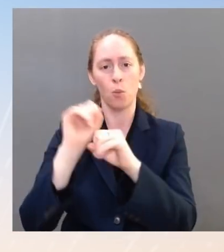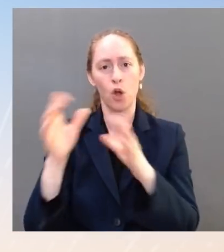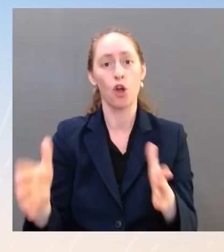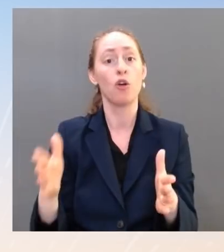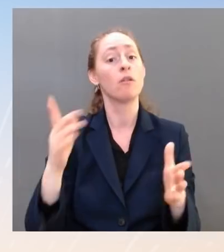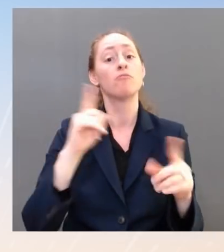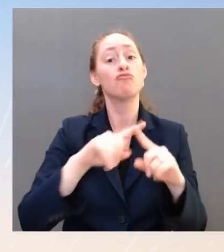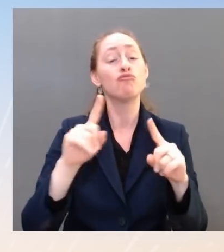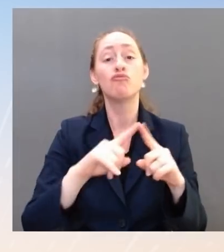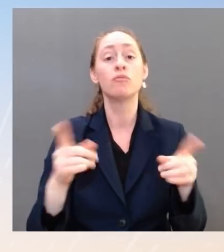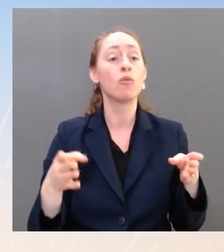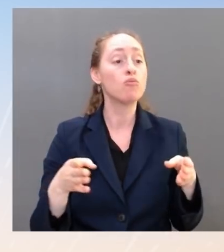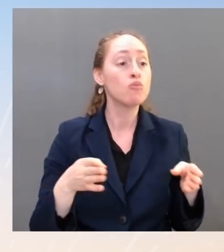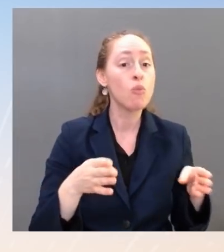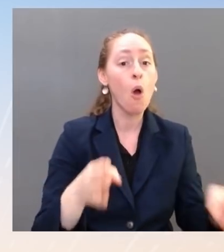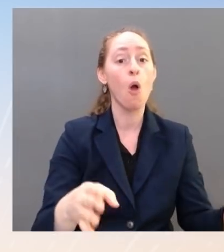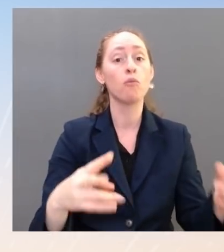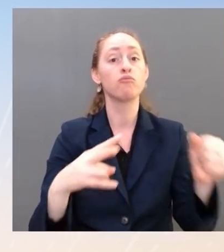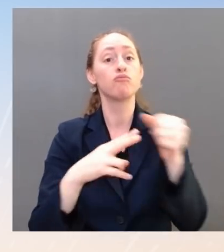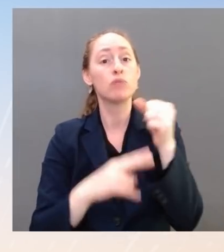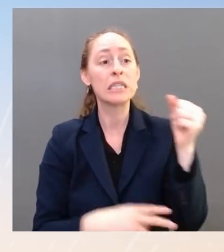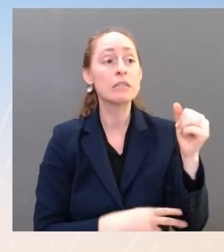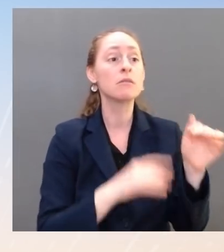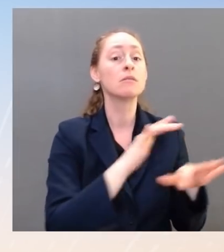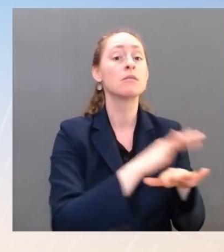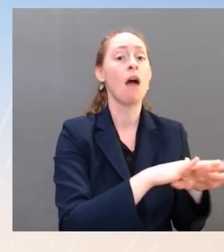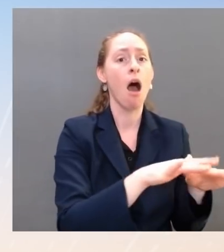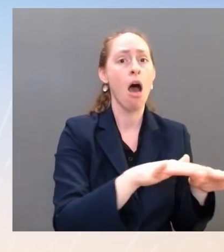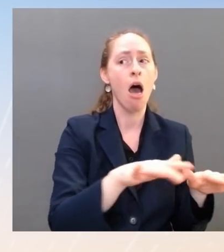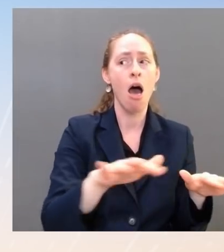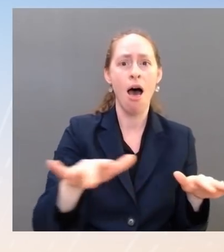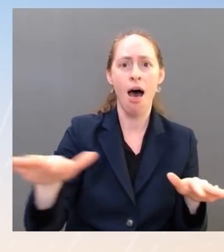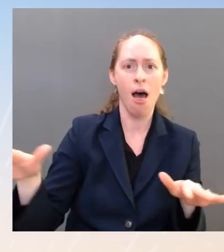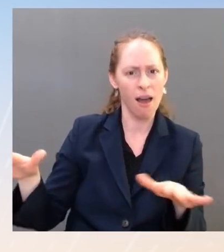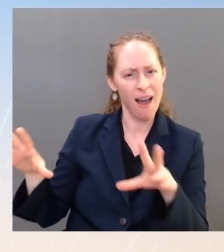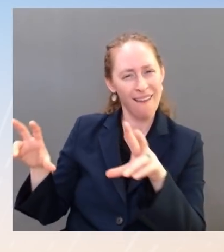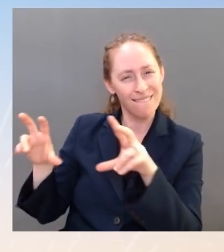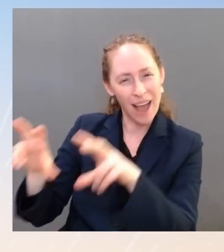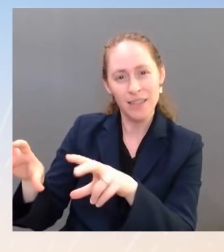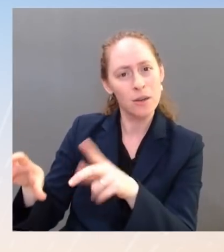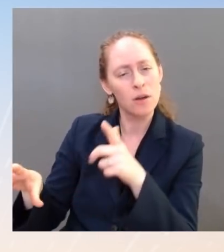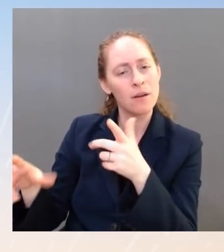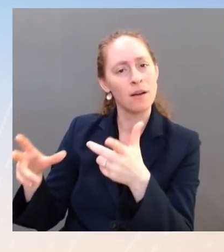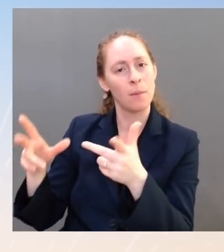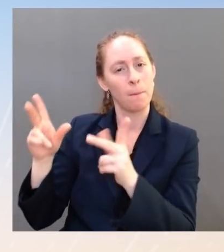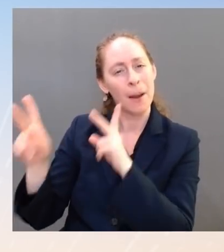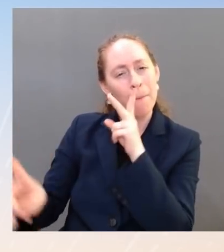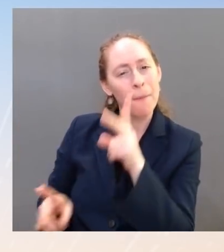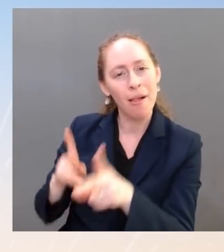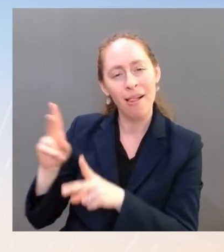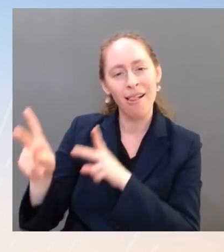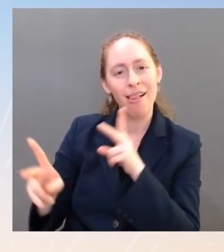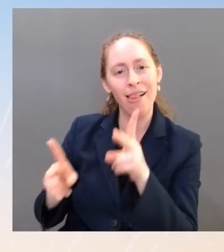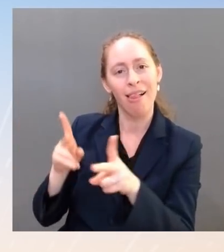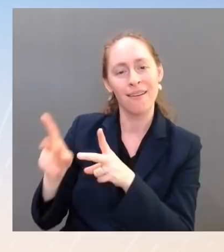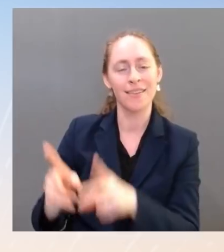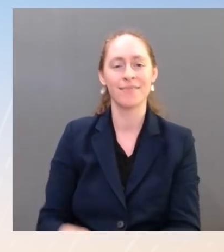So when I think about the infrastructure law, I don't think about all the physical that we're doing. You heard about a minute ago, but it's also about building a whole family